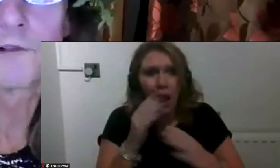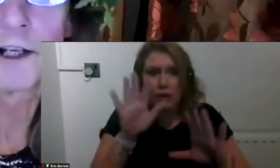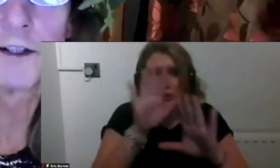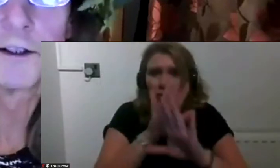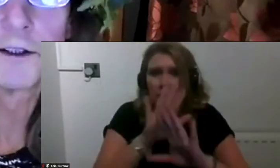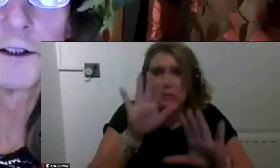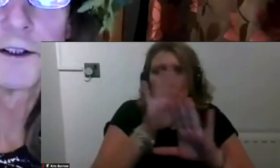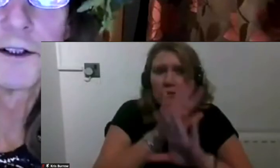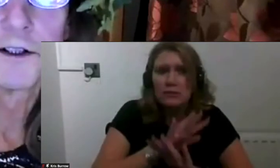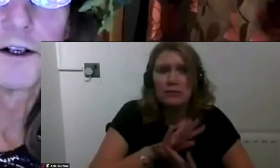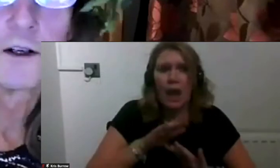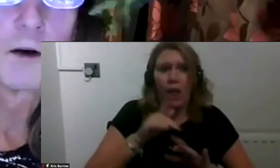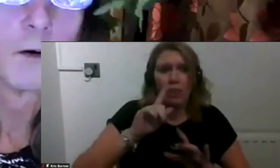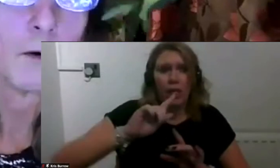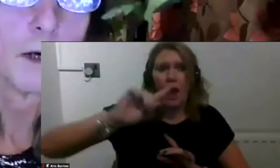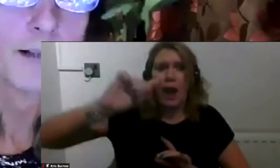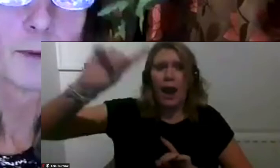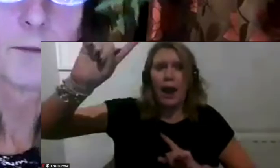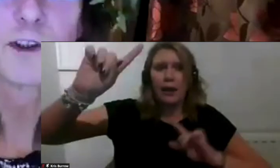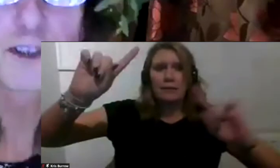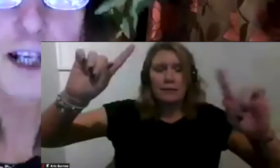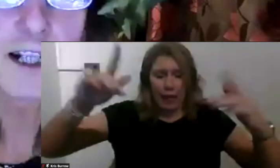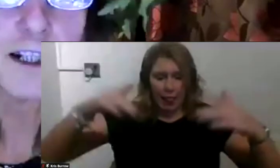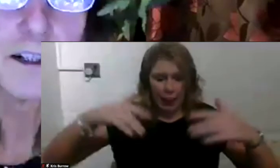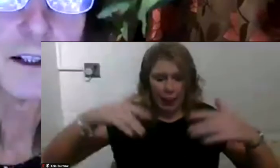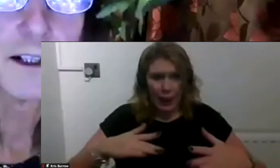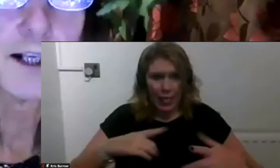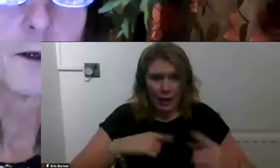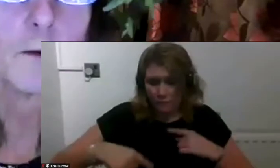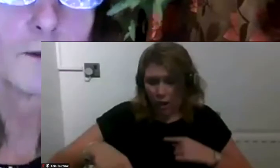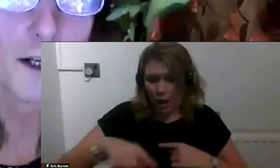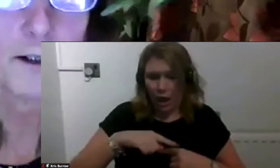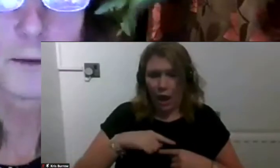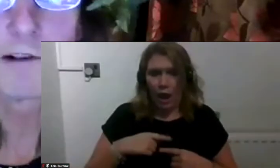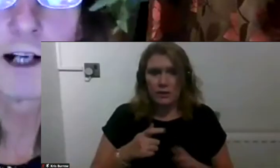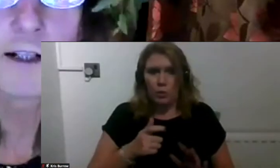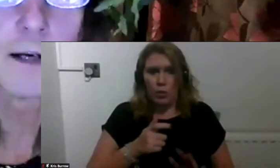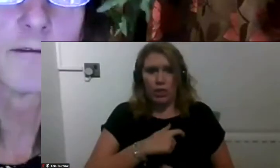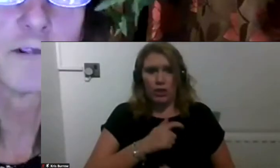Or as we would say in Hornchurch where I